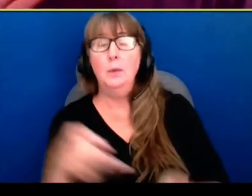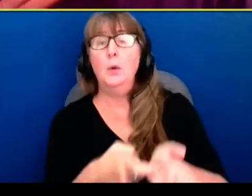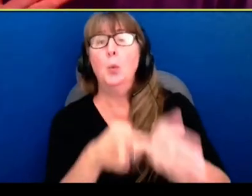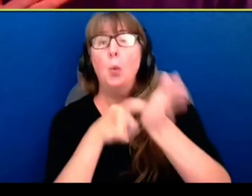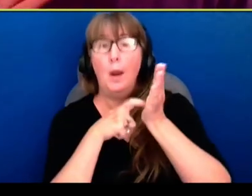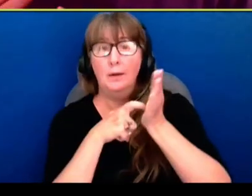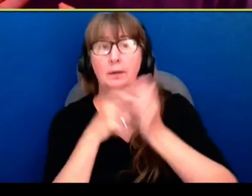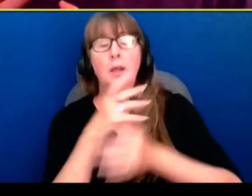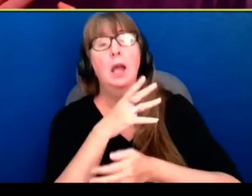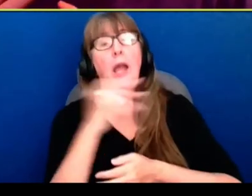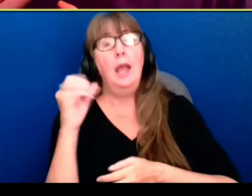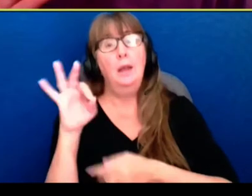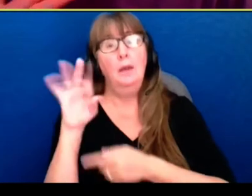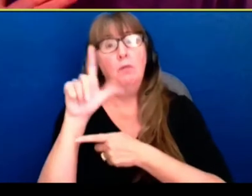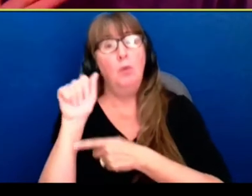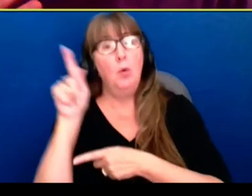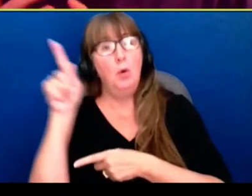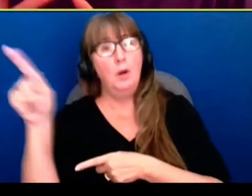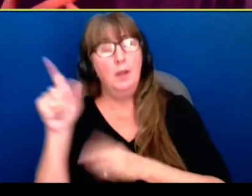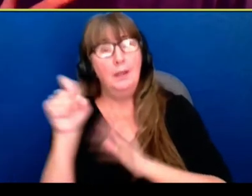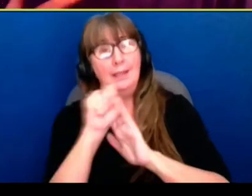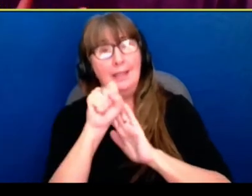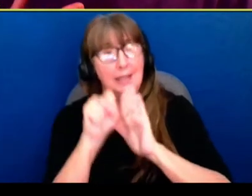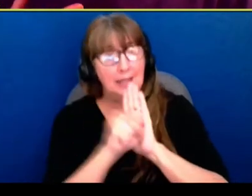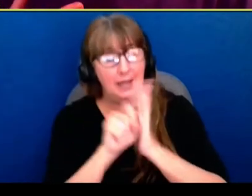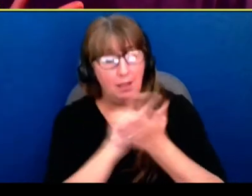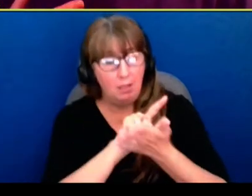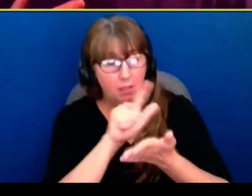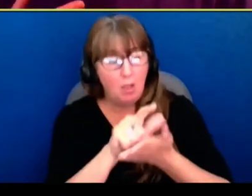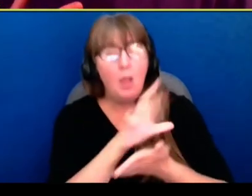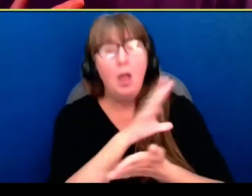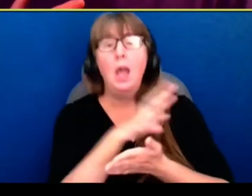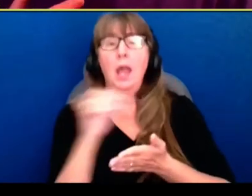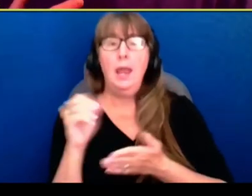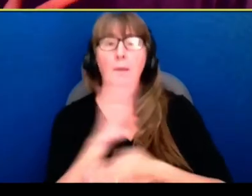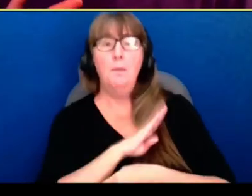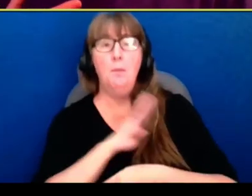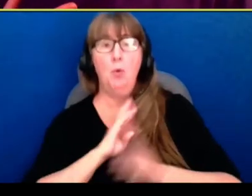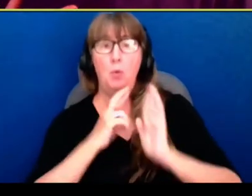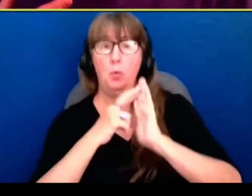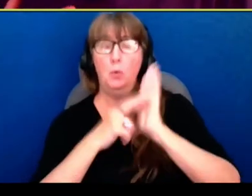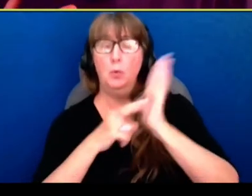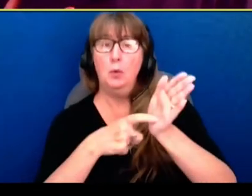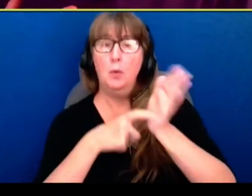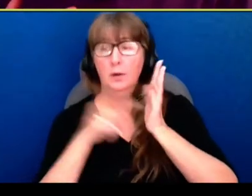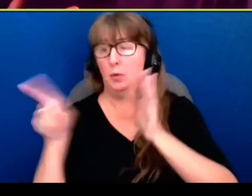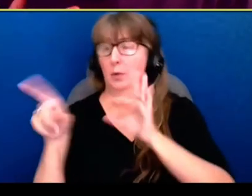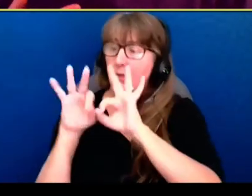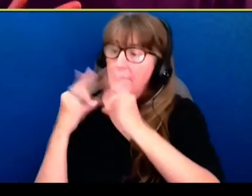Also in Florida, the Florida statute as well as Florida Board Rules require it. So as a family as a parent myself.